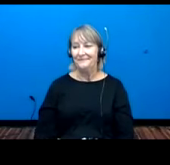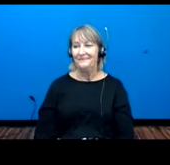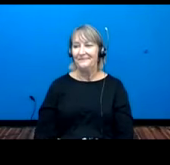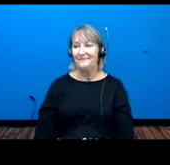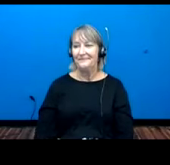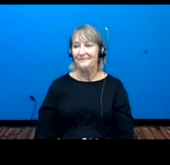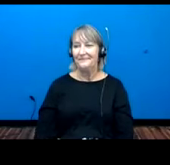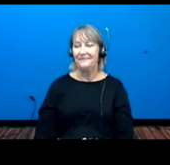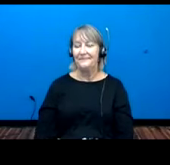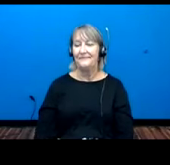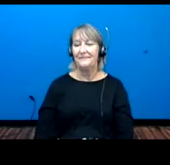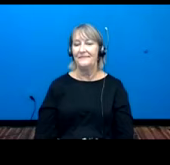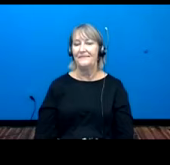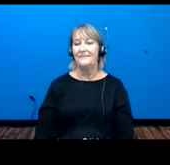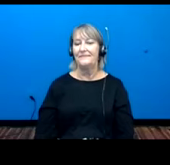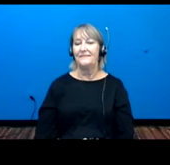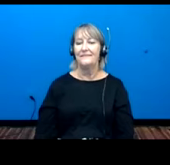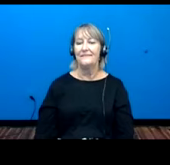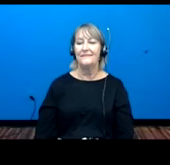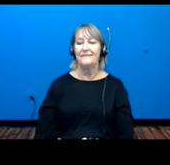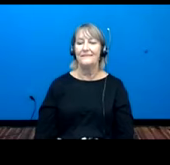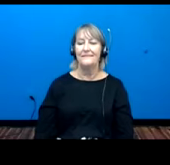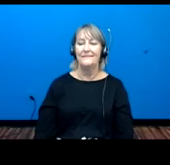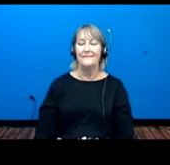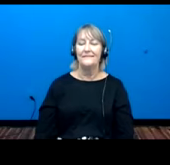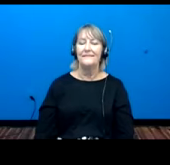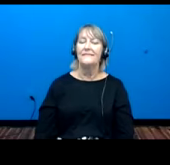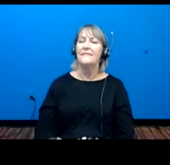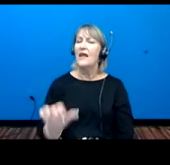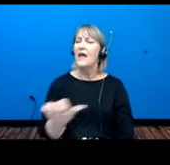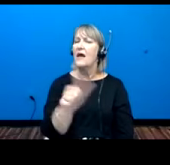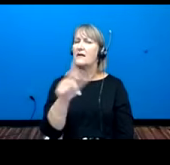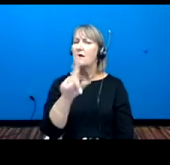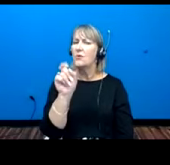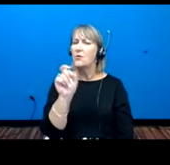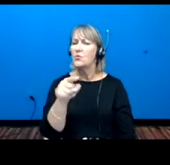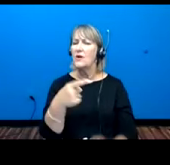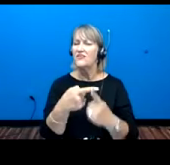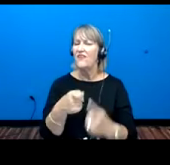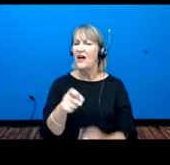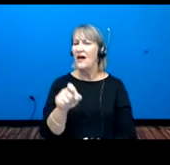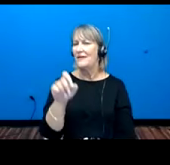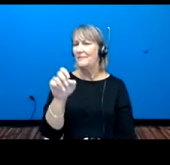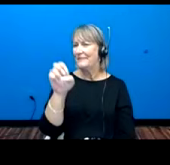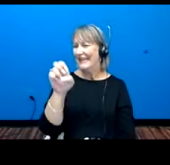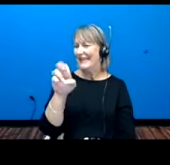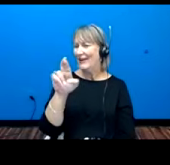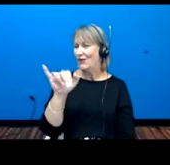and comments underneath here. So another question from Aaron— “Many of the participants may be a part